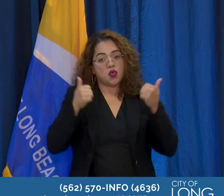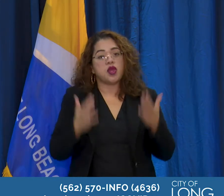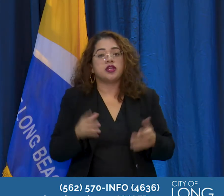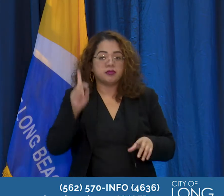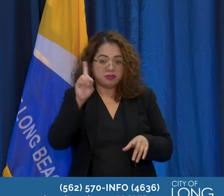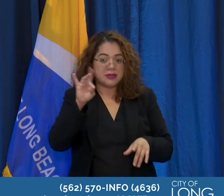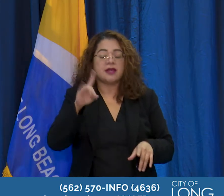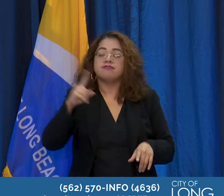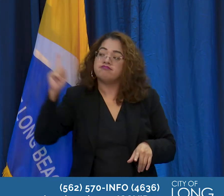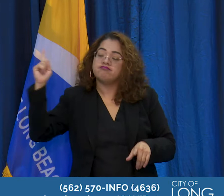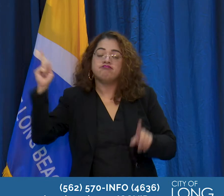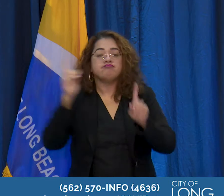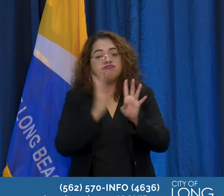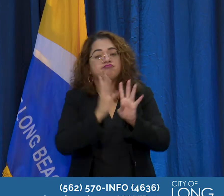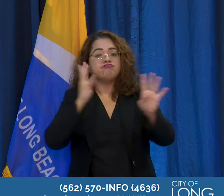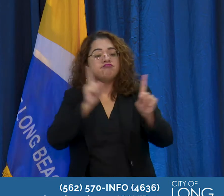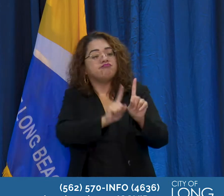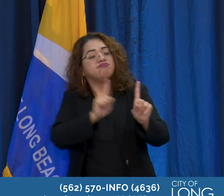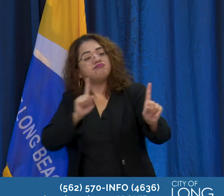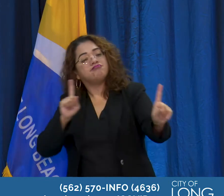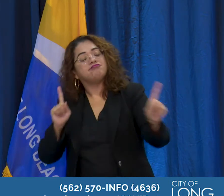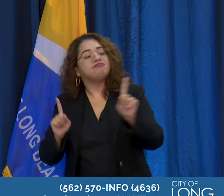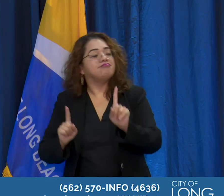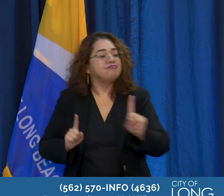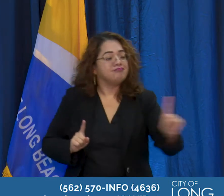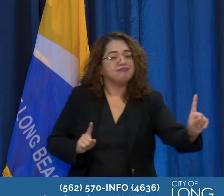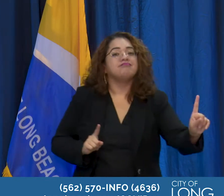And we'll have two more pop up testing clinics in the days ahead.